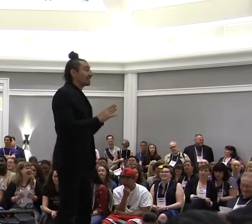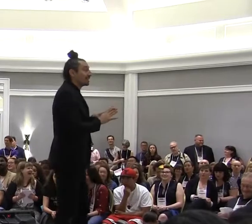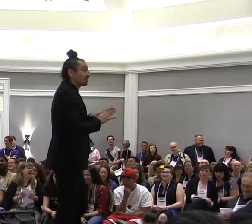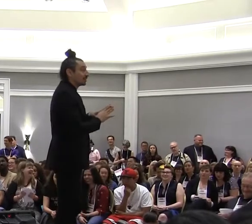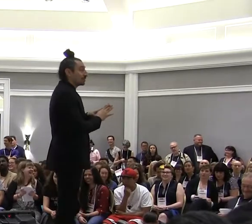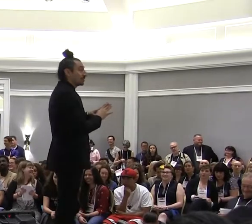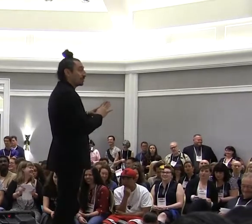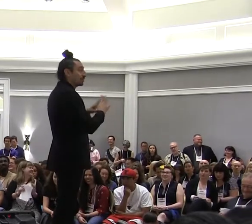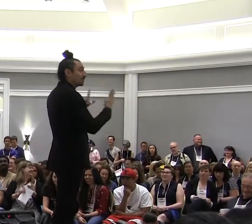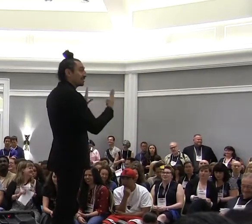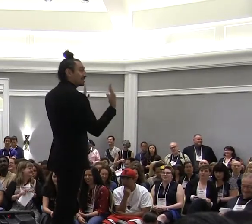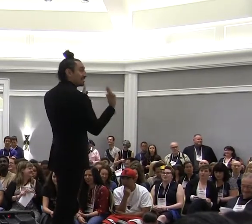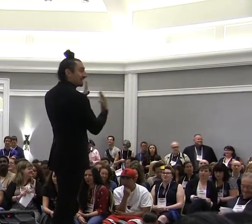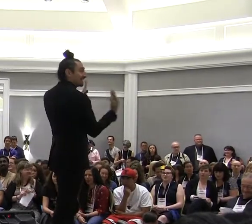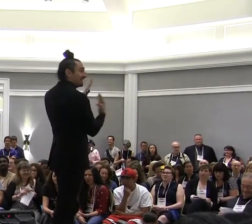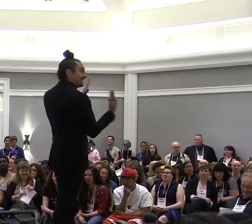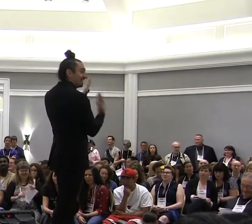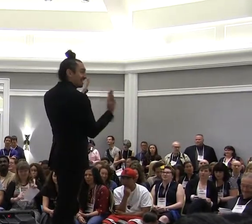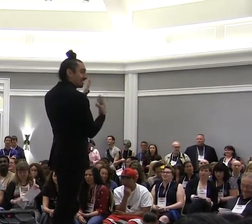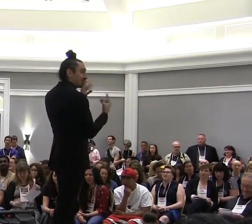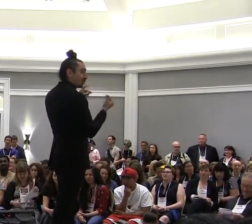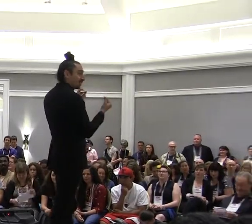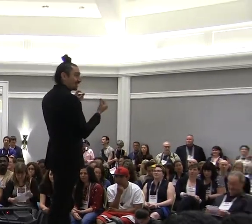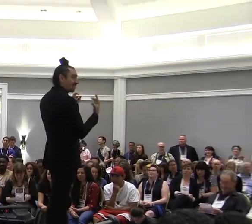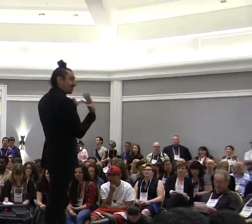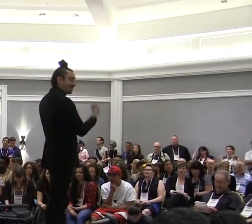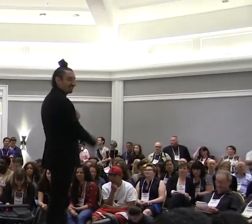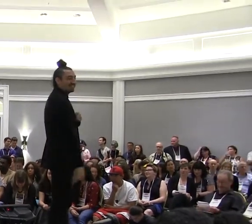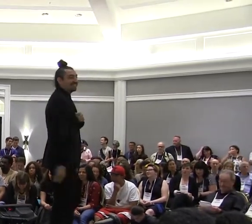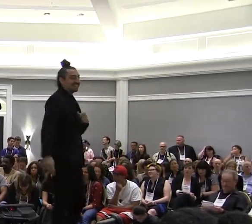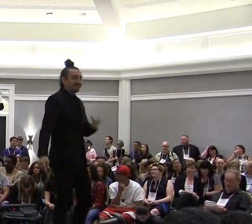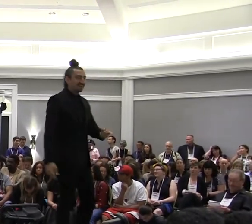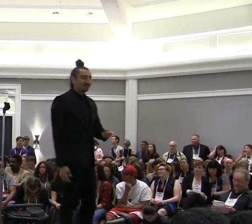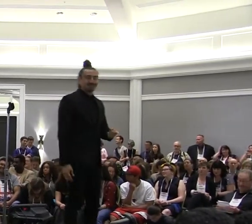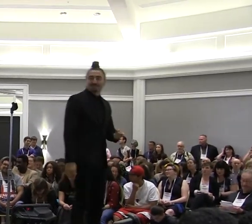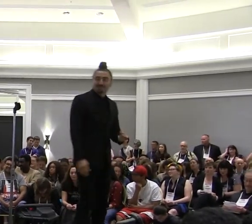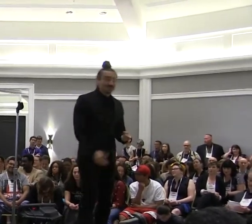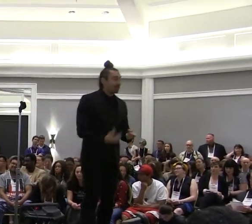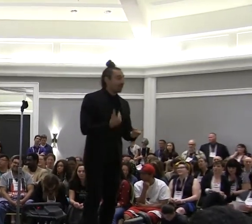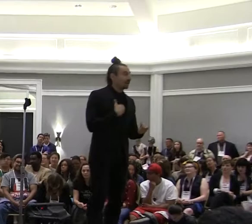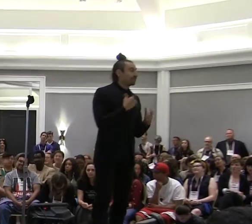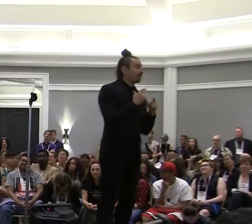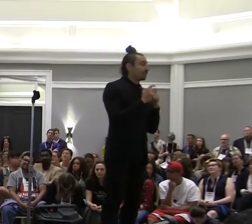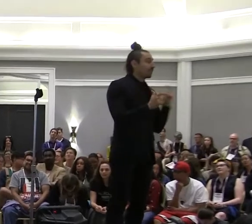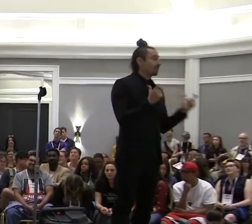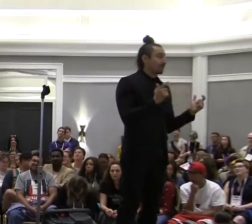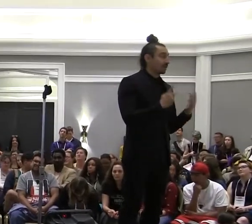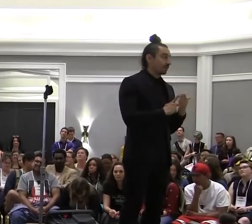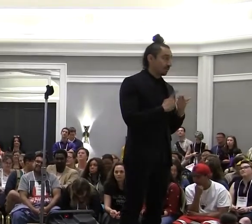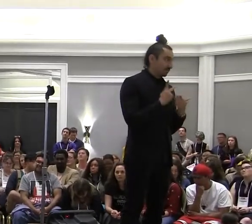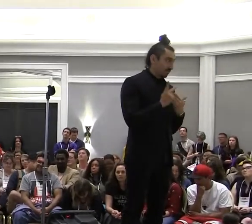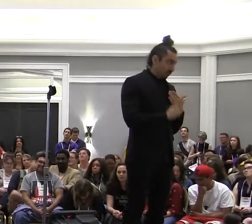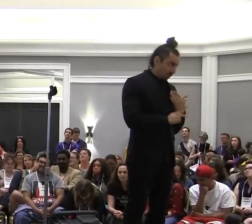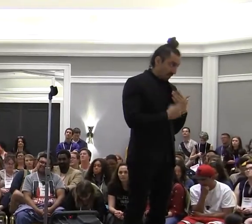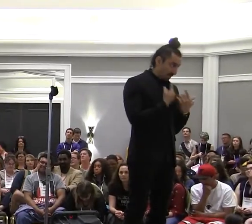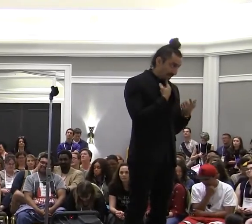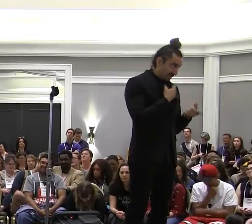We had to turn it over. That is how it goes. OK, so I have a big programming announcement. A big programming announcement. You need to listen to me.